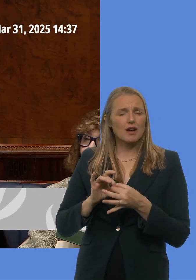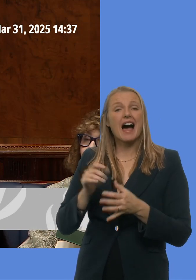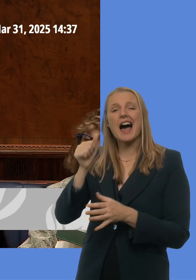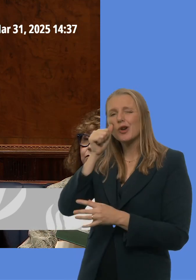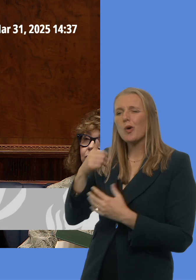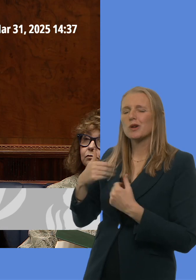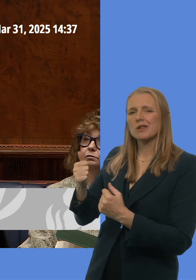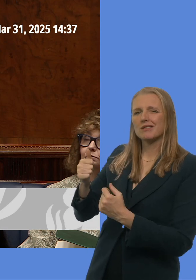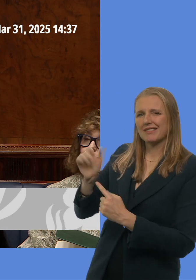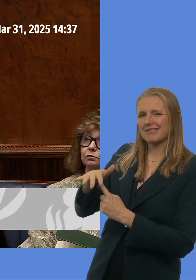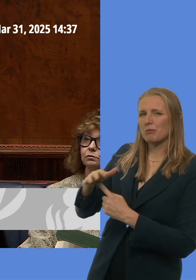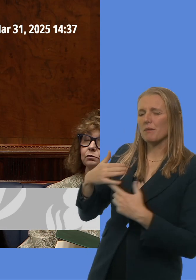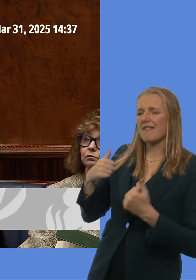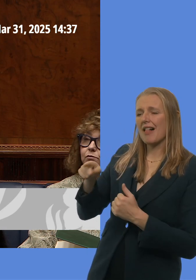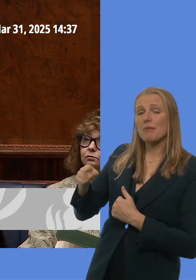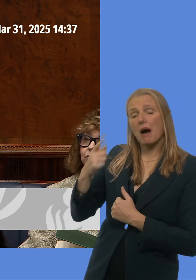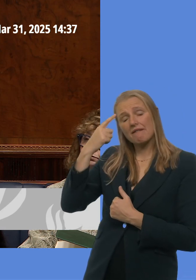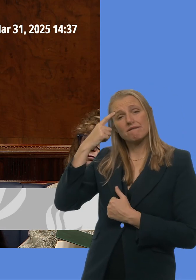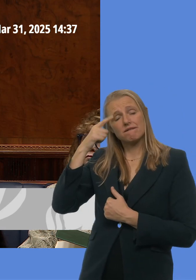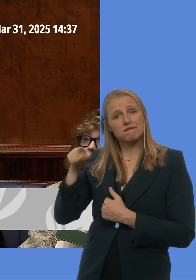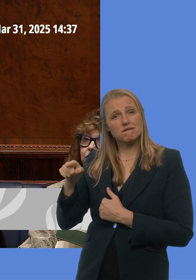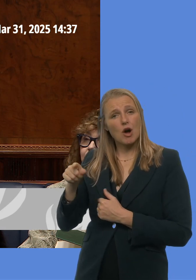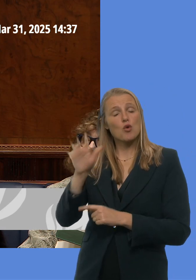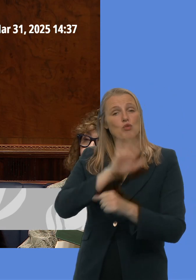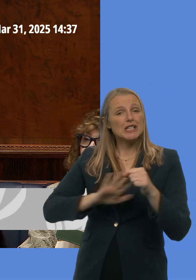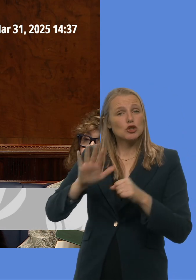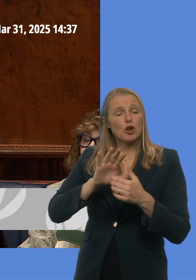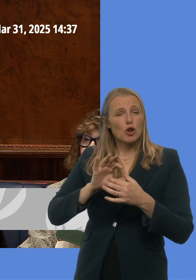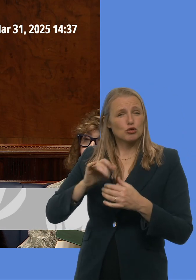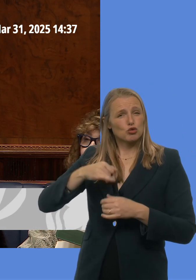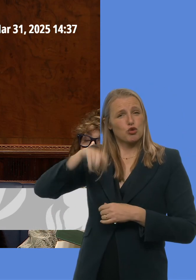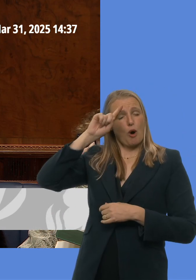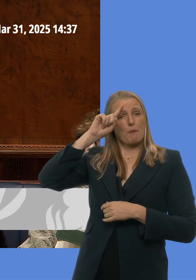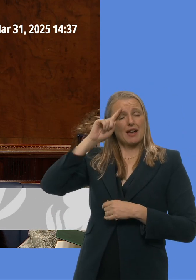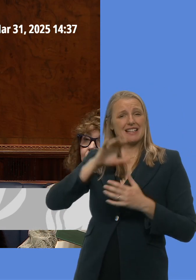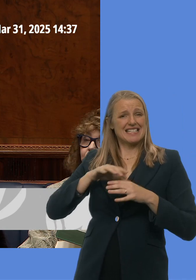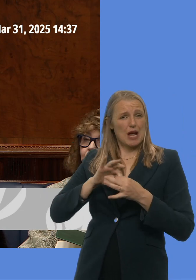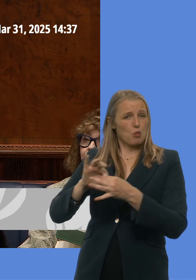given to incorporating the regional trauma network into the victims' and survivors' strategy, because it cuts